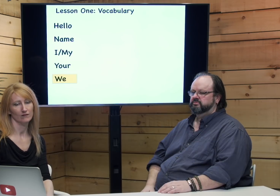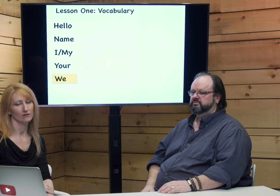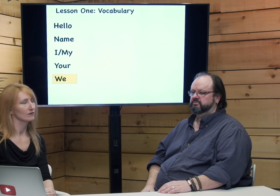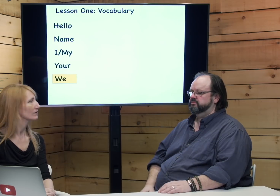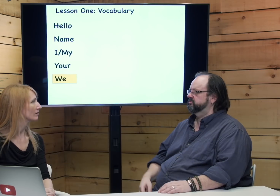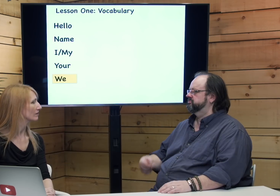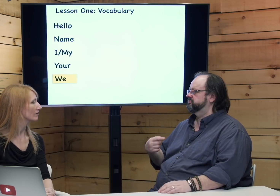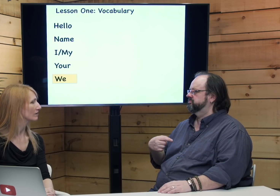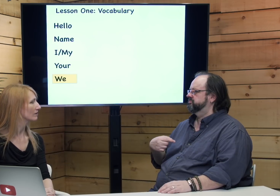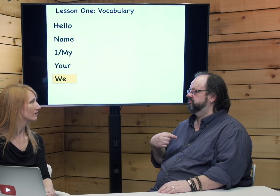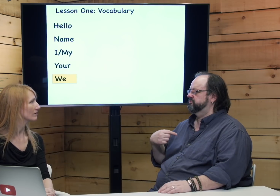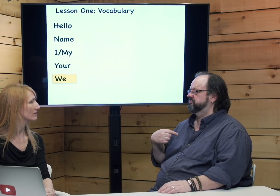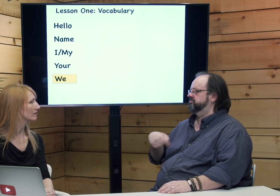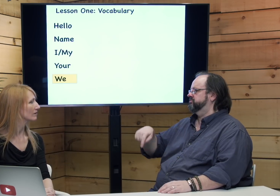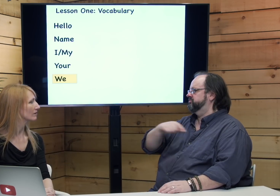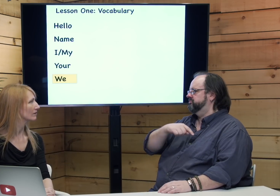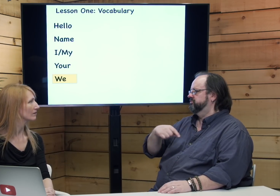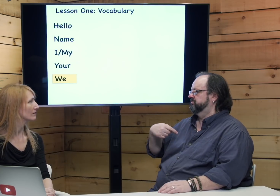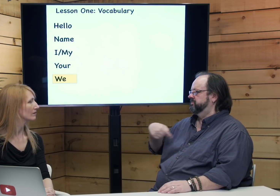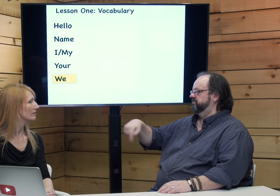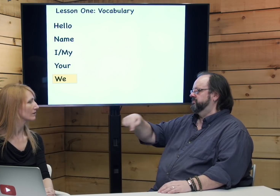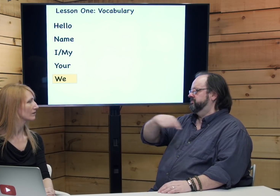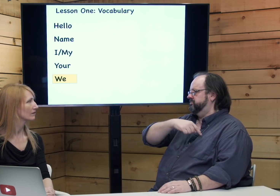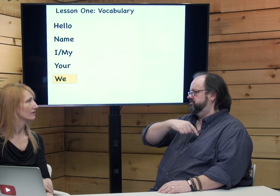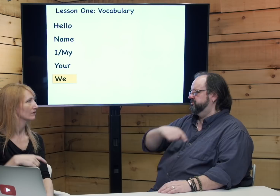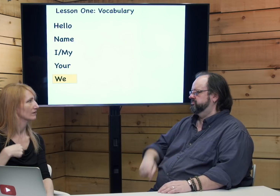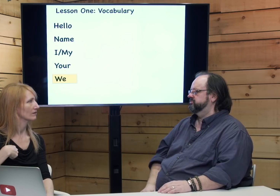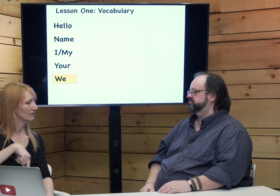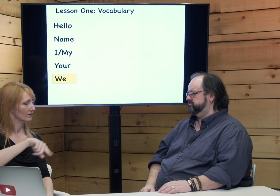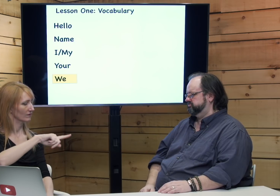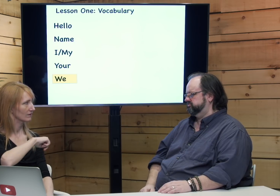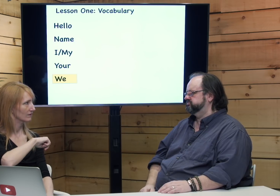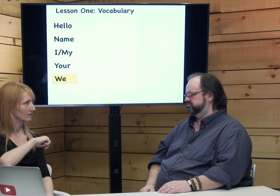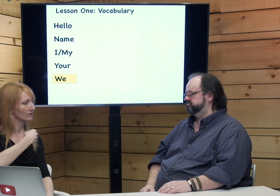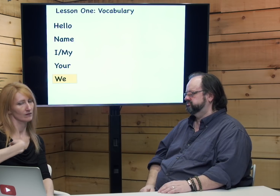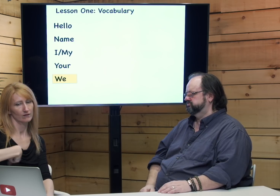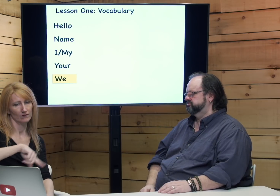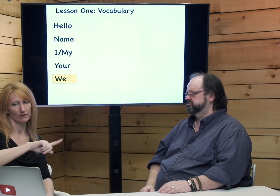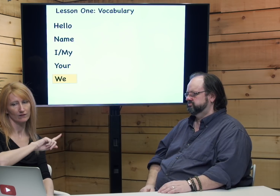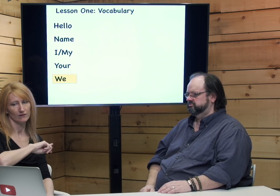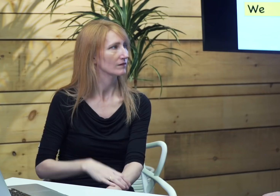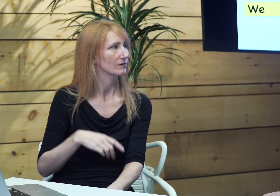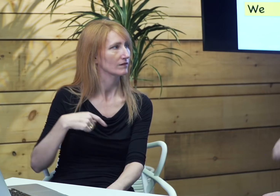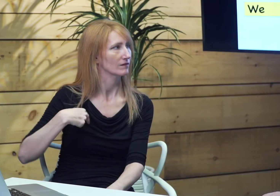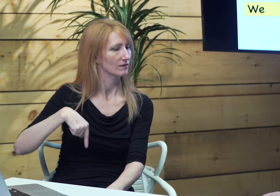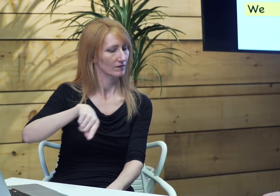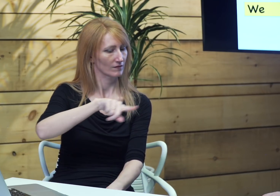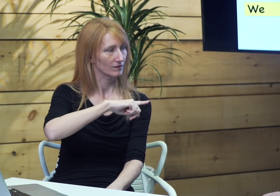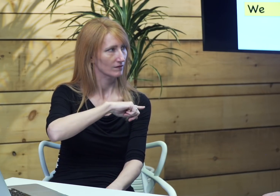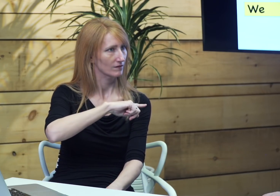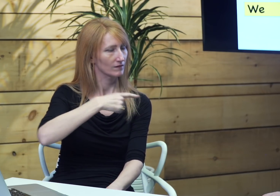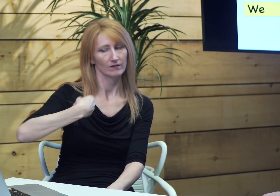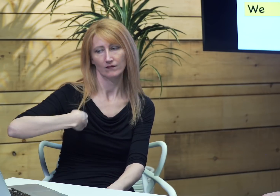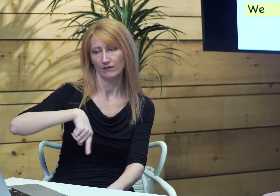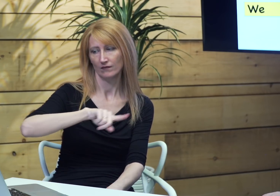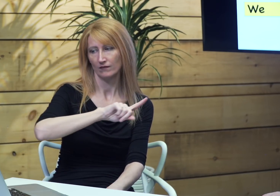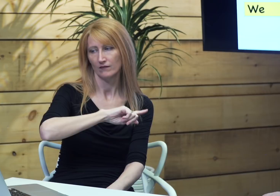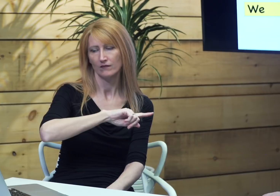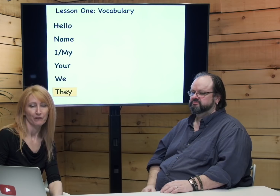we